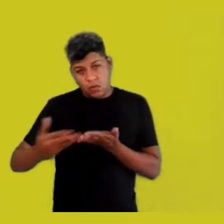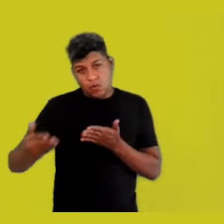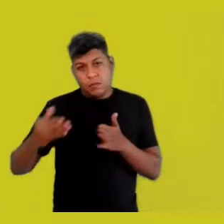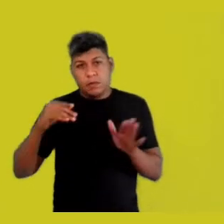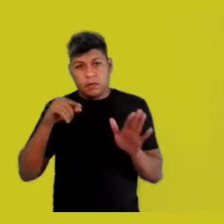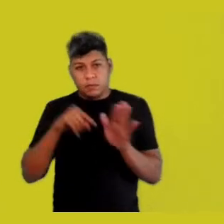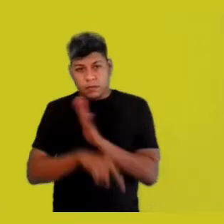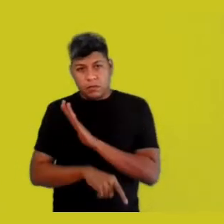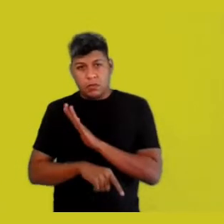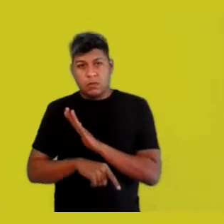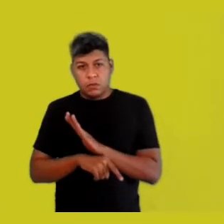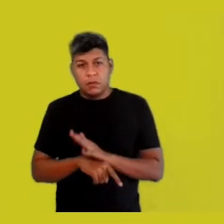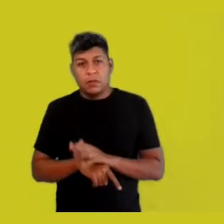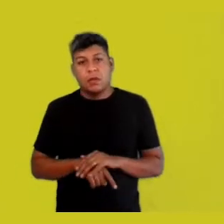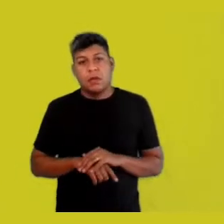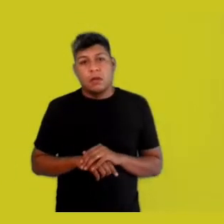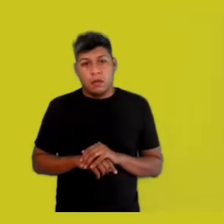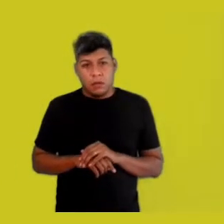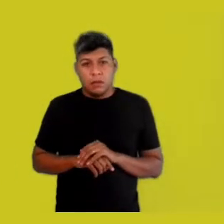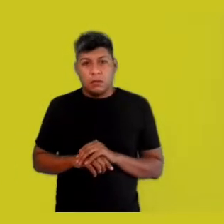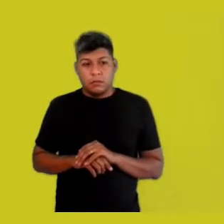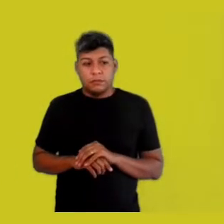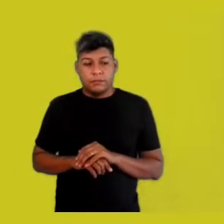flow together without juxtaposing.